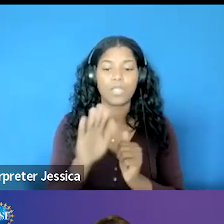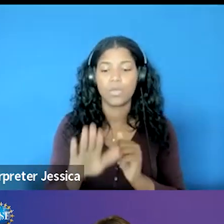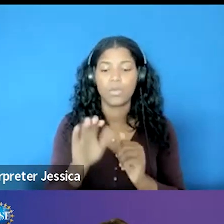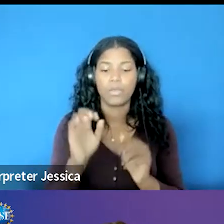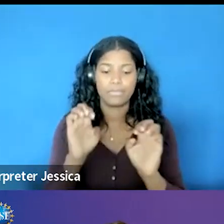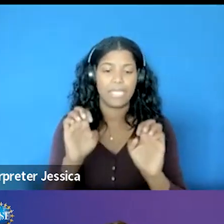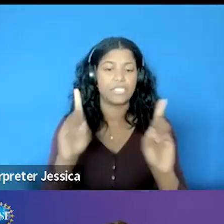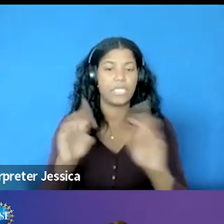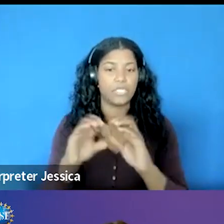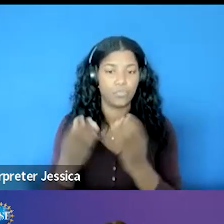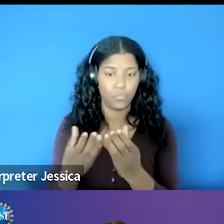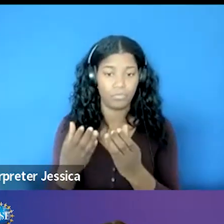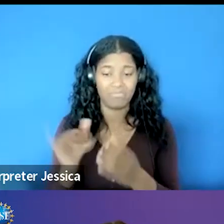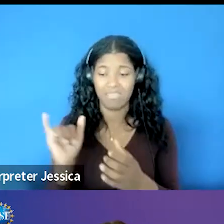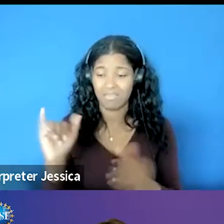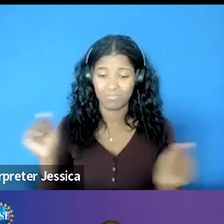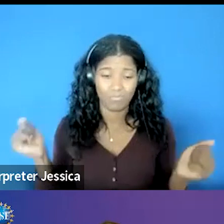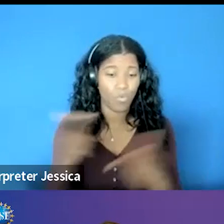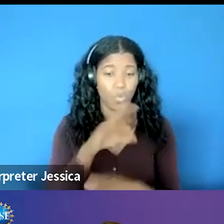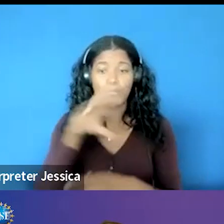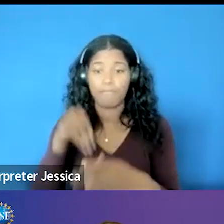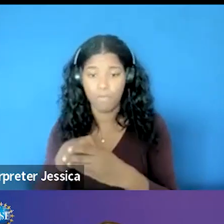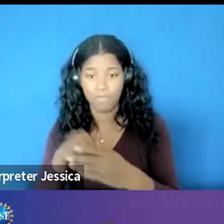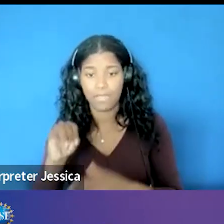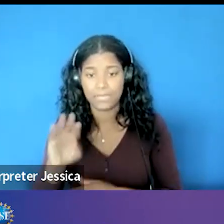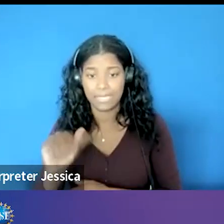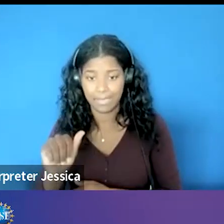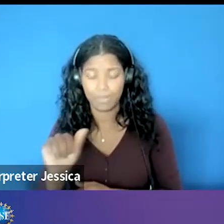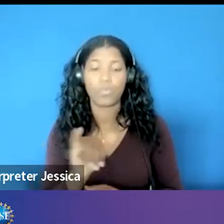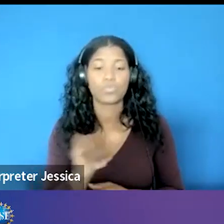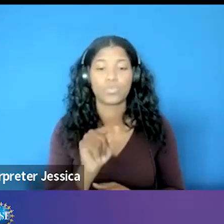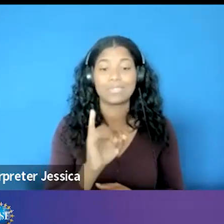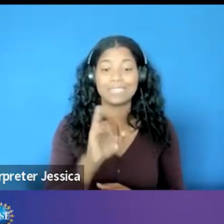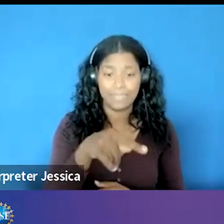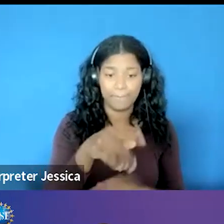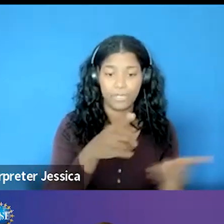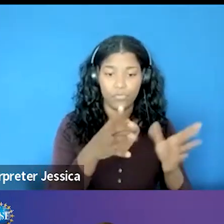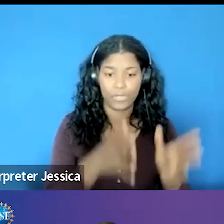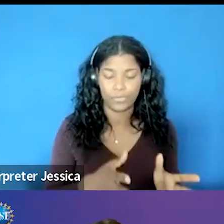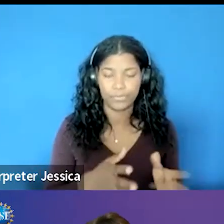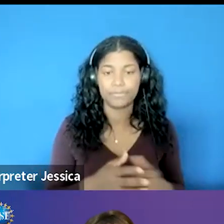All of those are part of the MCA, as well as the TIP directorate here at NSF.